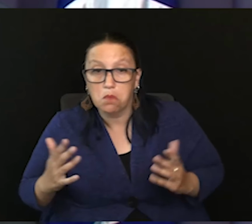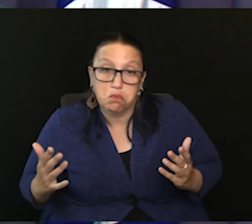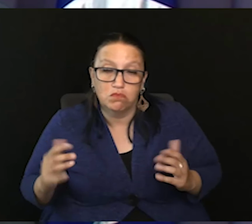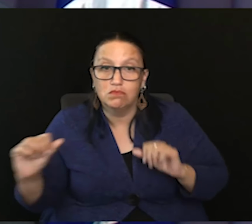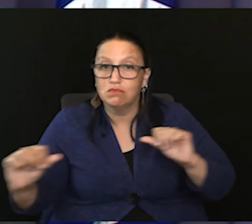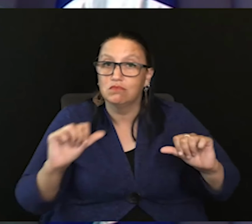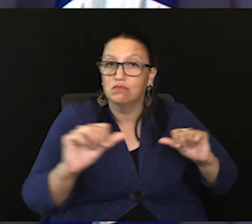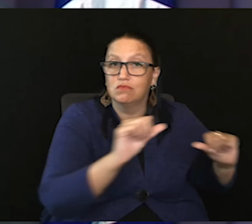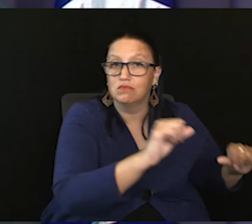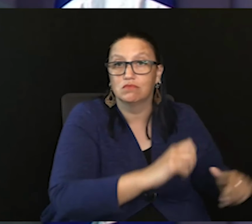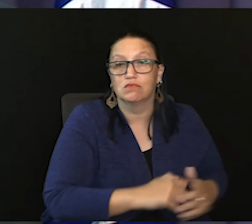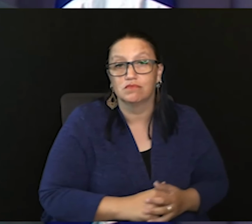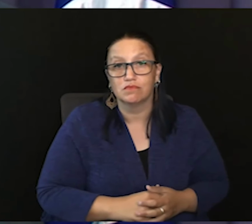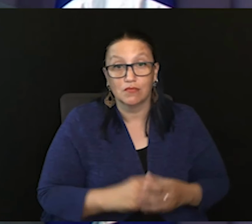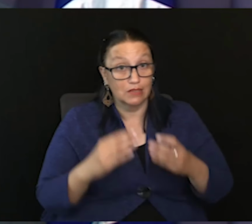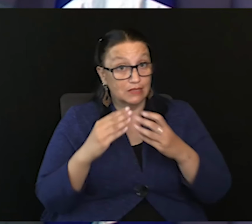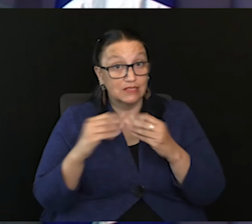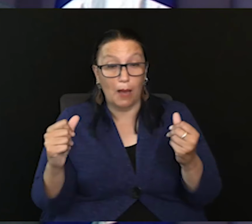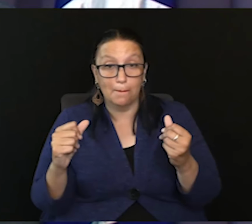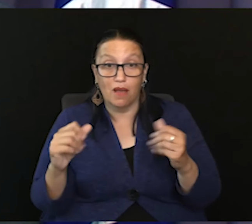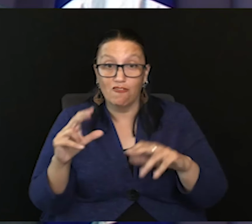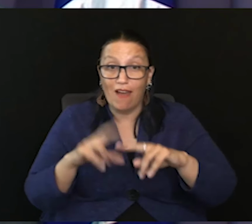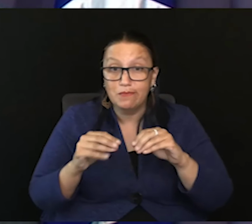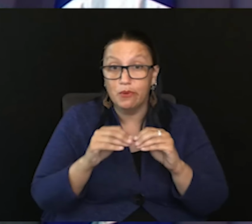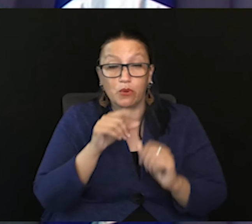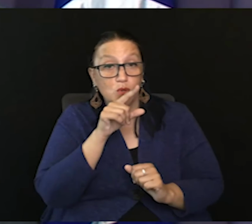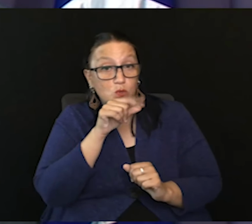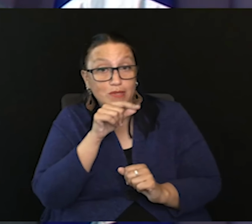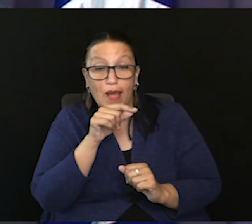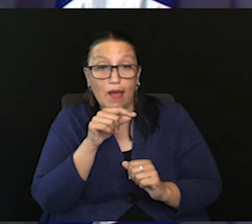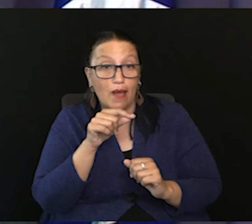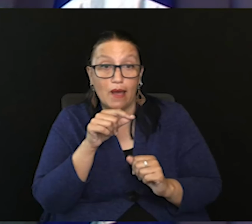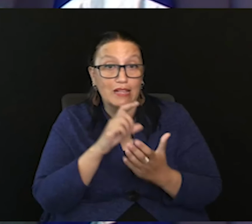There are some individuals and there's even social media groups who have,